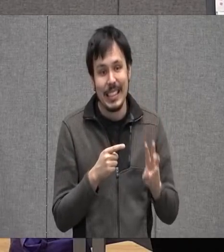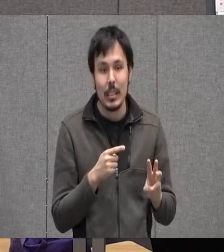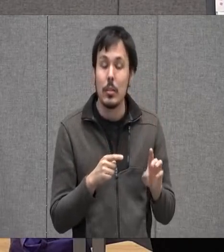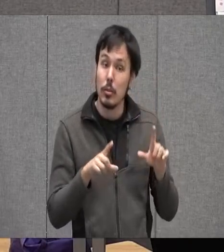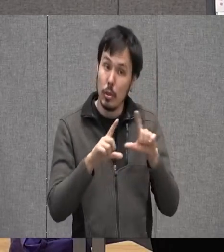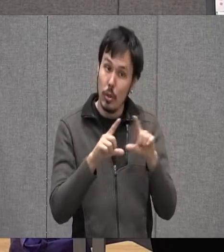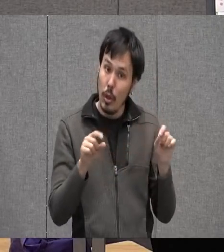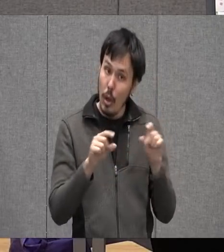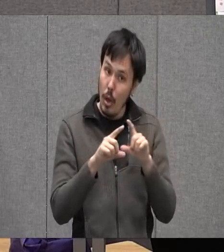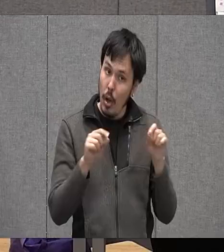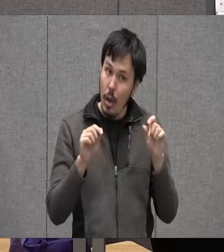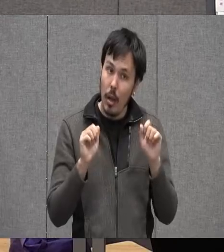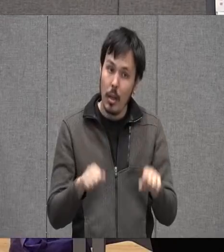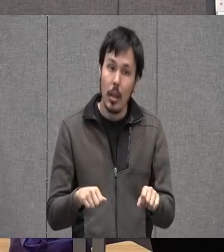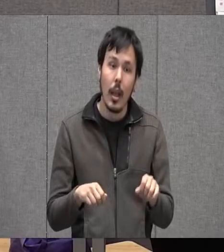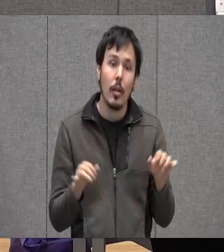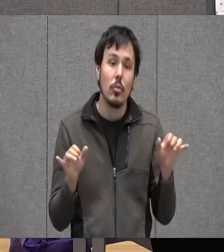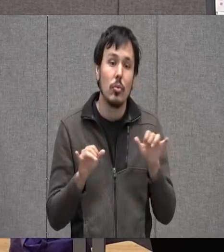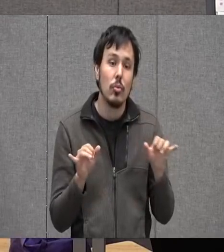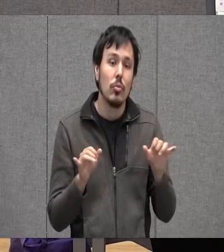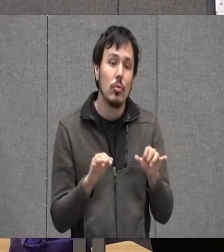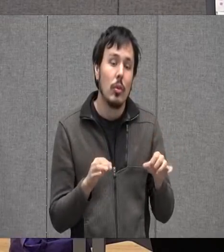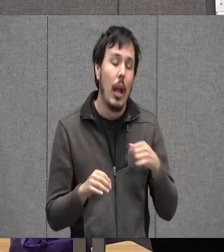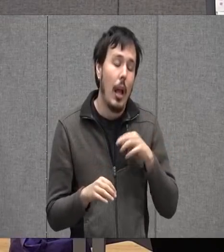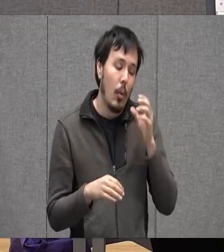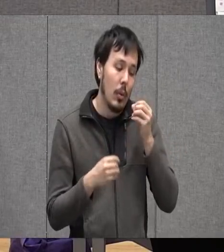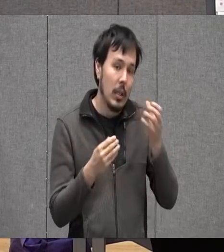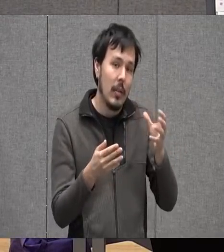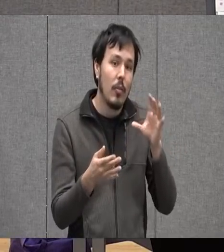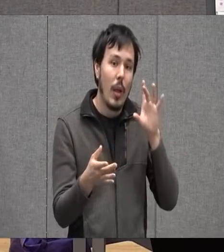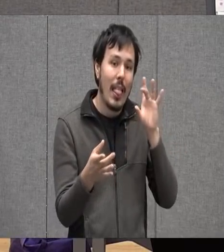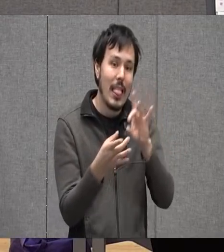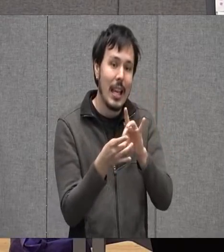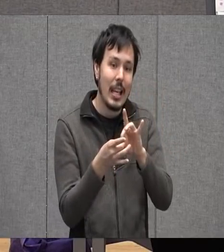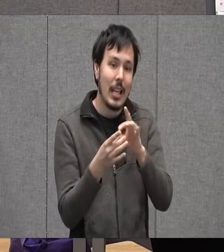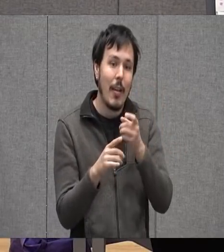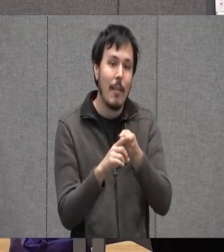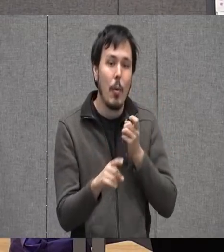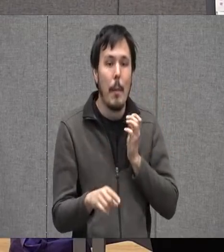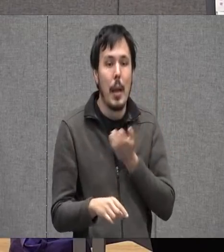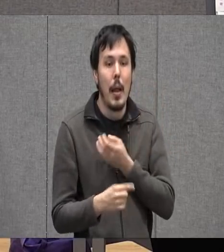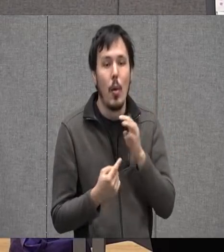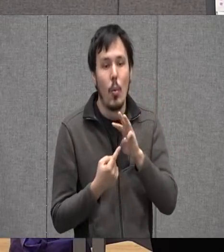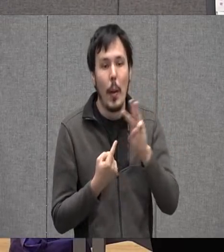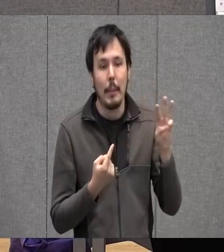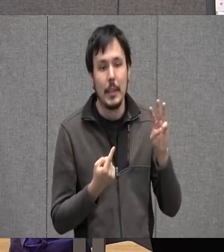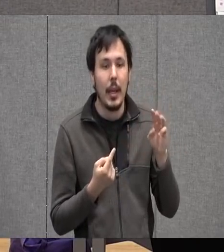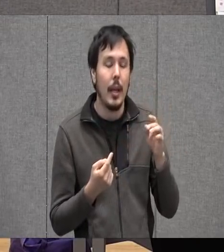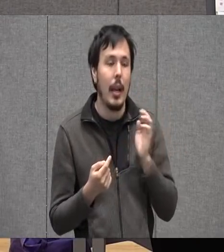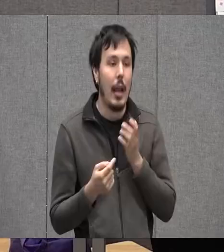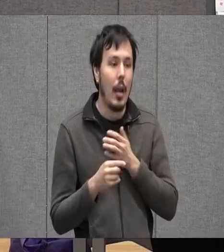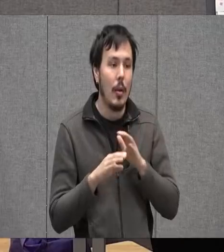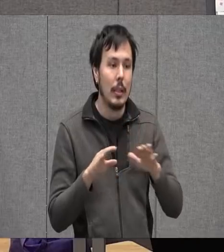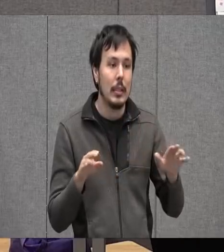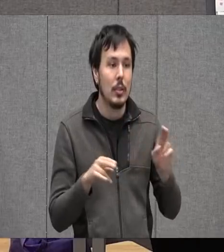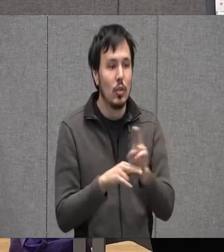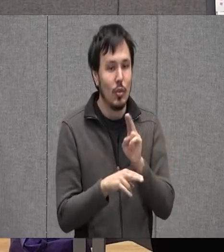And the video link that you'll have access to off of our website shows the kids using cards, but either way it's the same game.